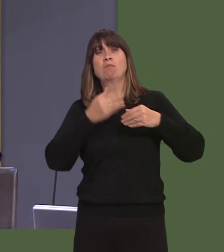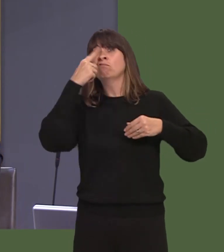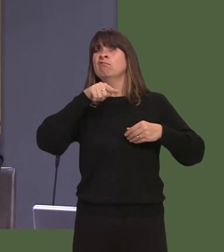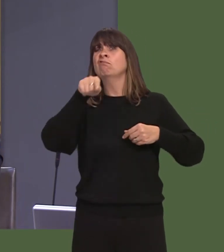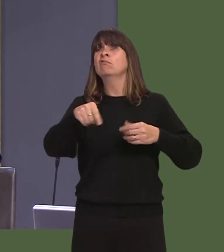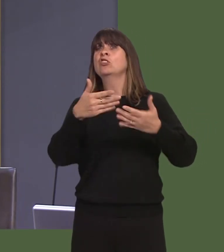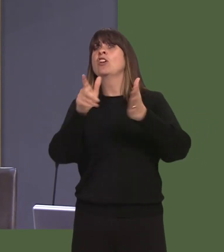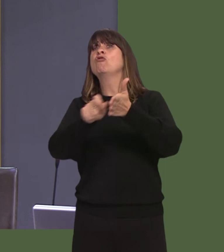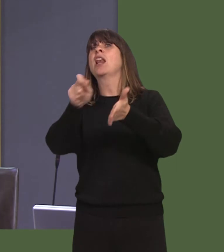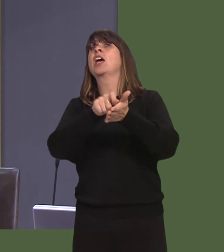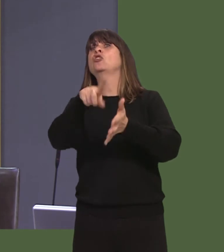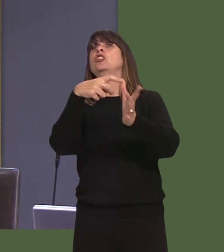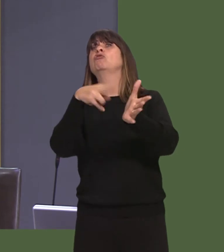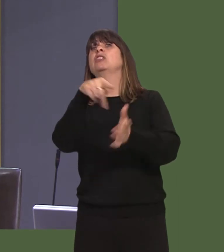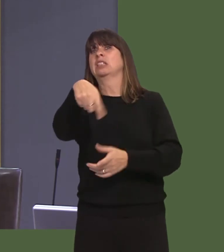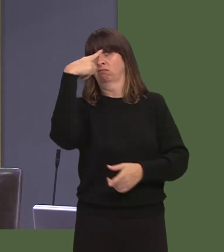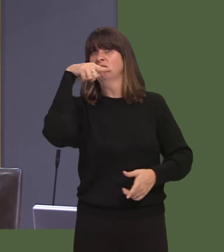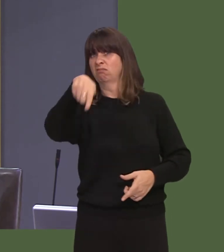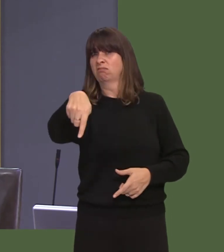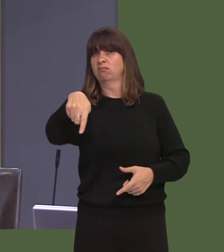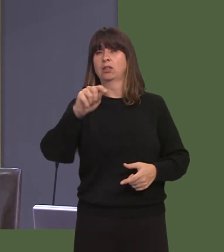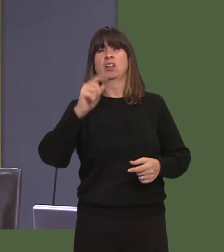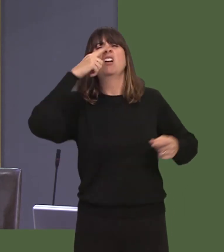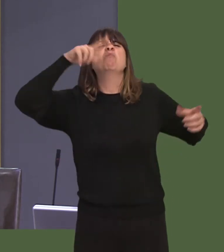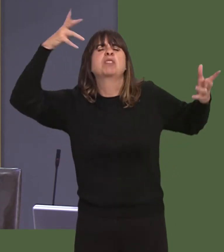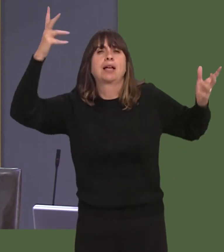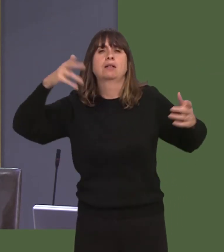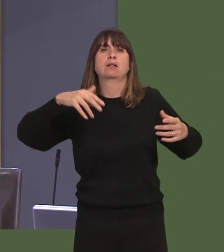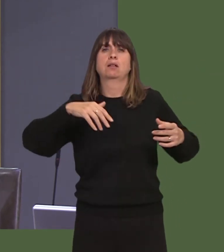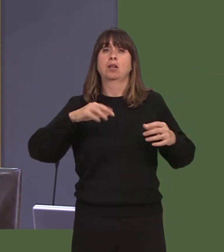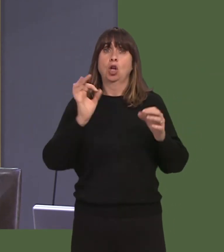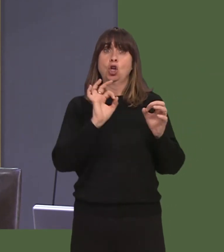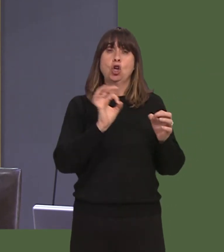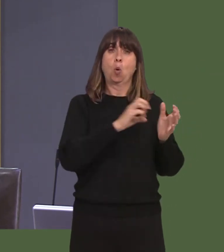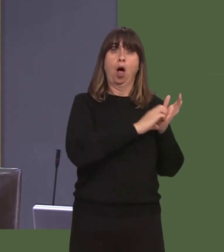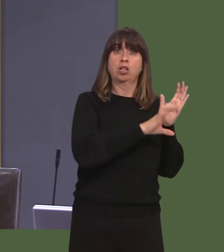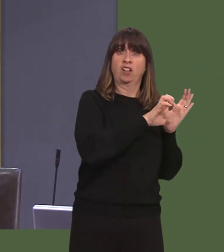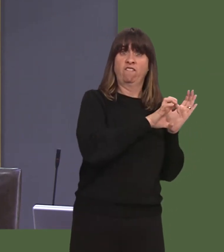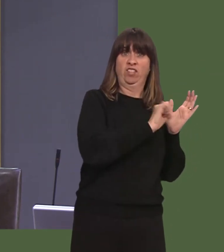election in January, without extending article 50 that's two monthsóthree months maxóthe